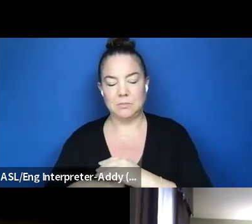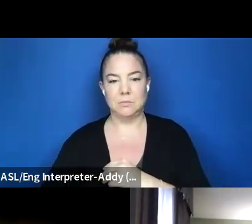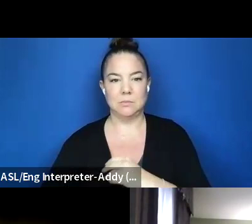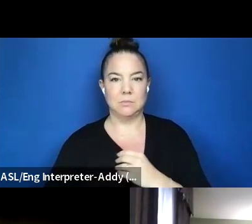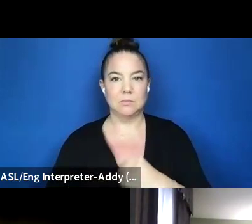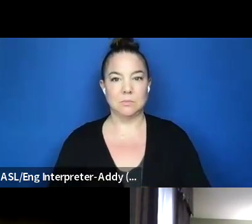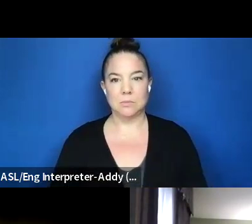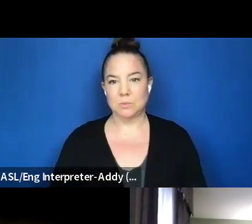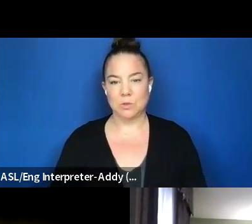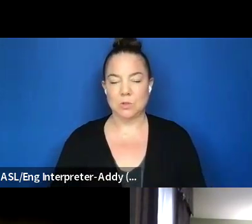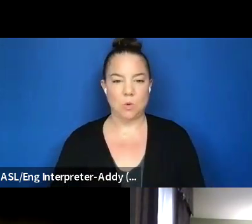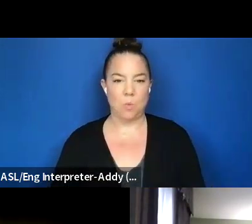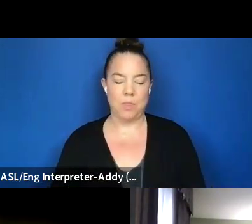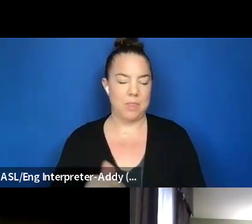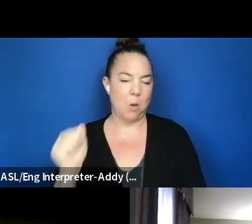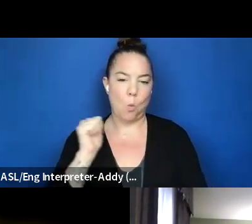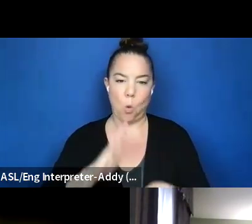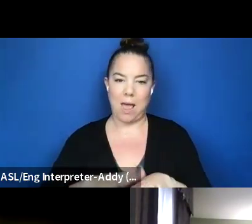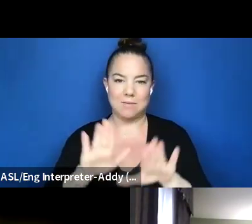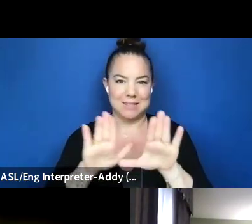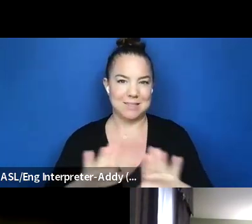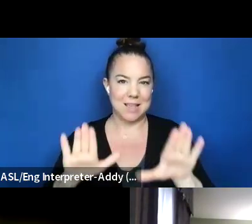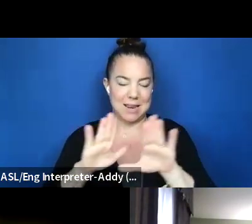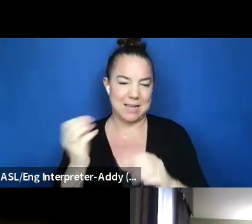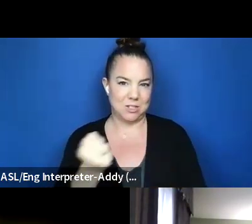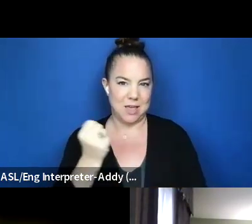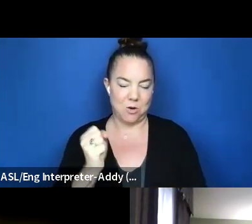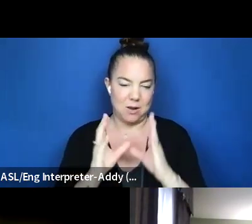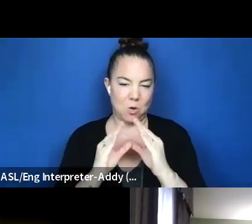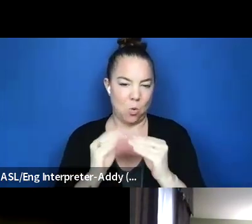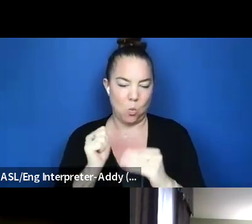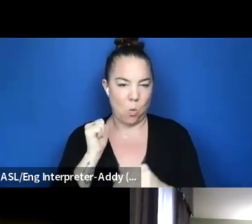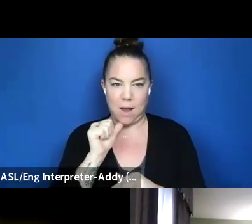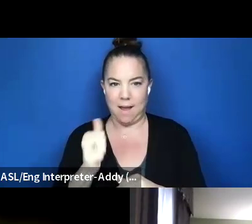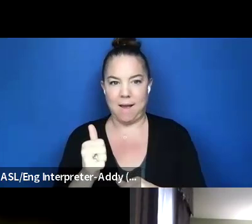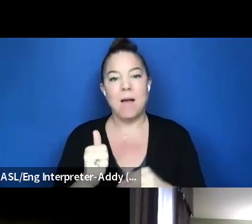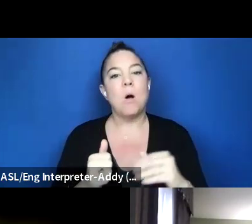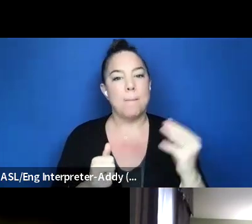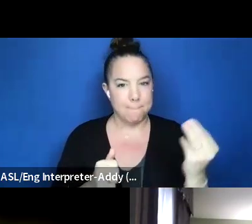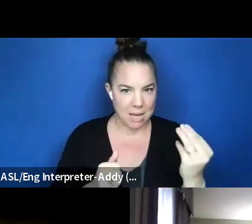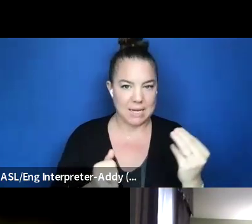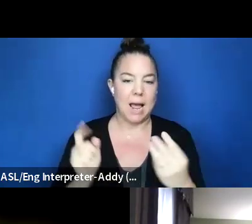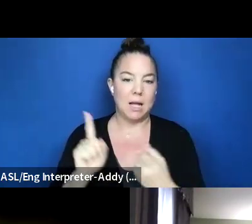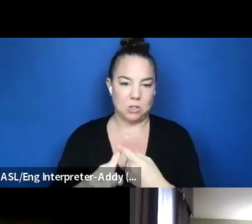Adeleigh Belyeu: They won't do it on Saturday and Sundays, for right now. Adeleigh Belyeu: just Monday, through Friday. Elissa w/ APRIL: Right.